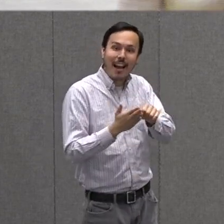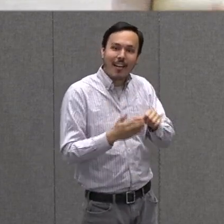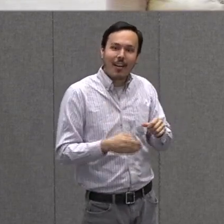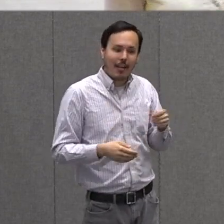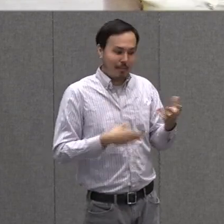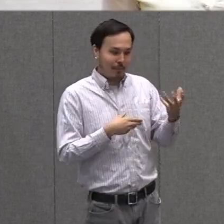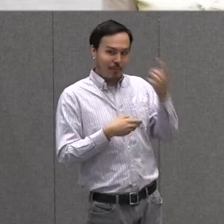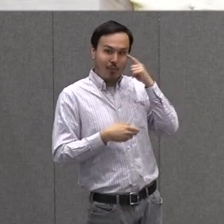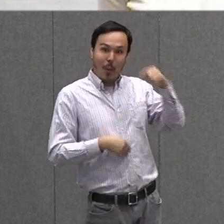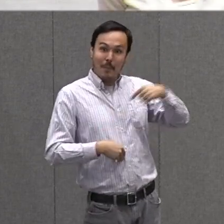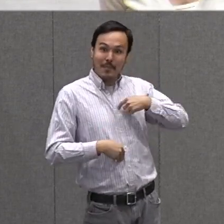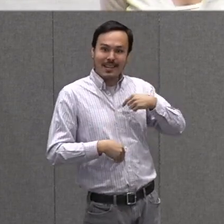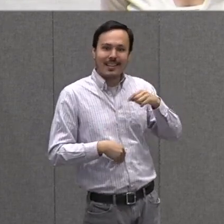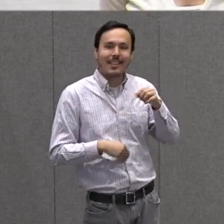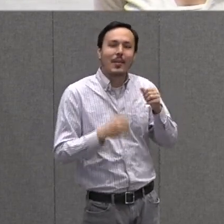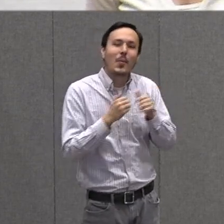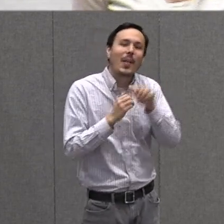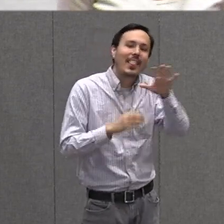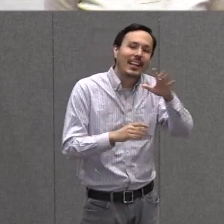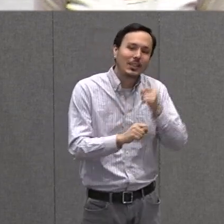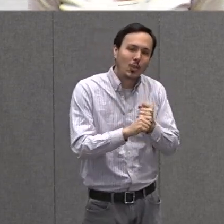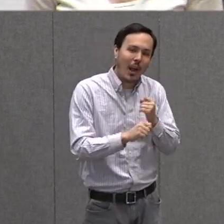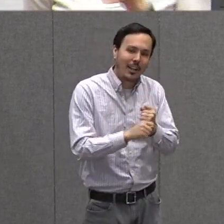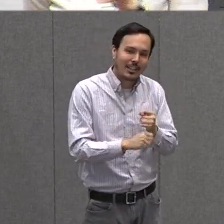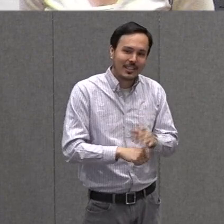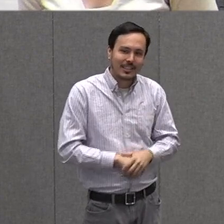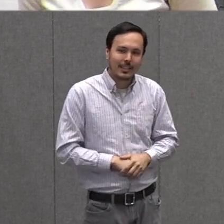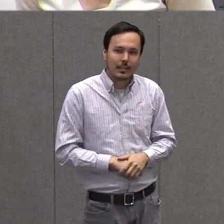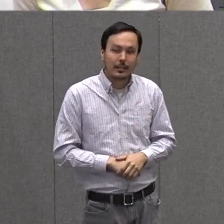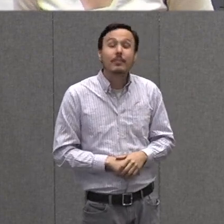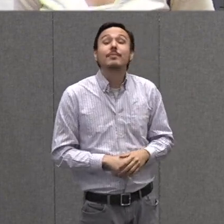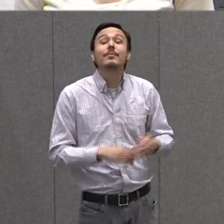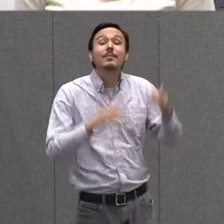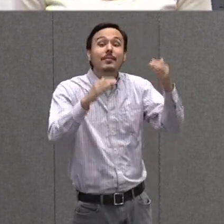Let's try another picture. Remember, this is your choice.